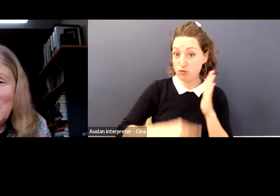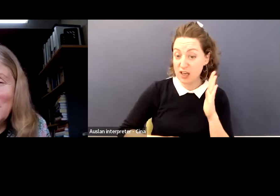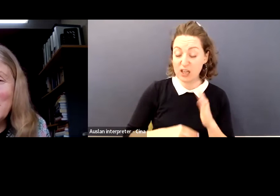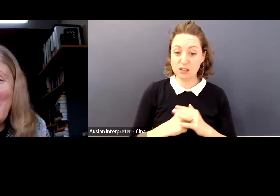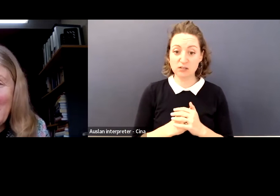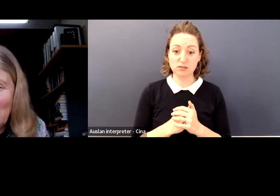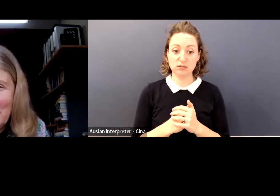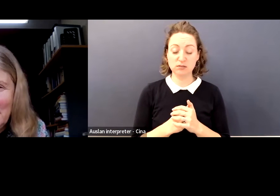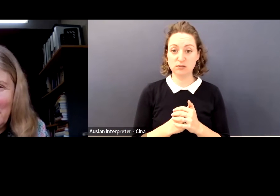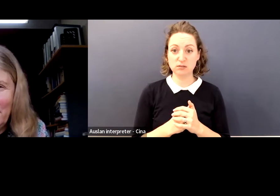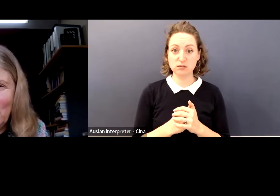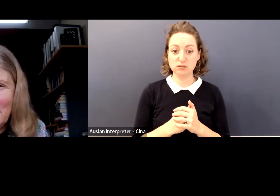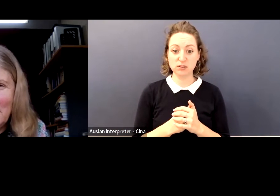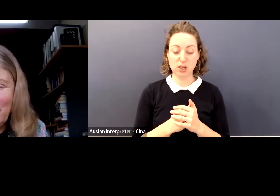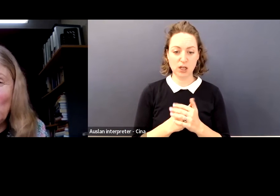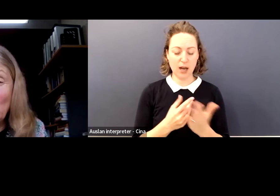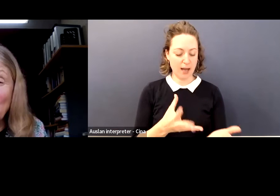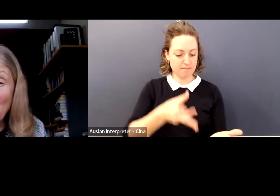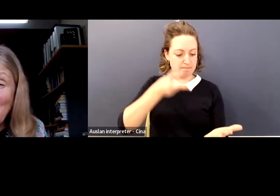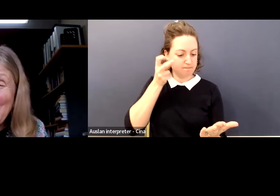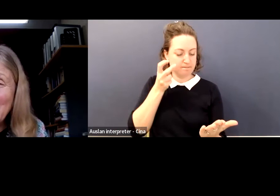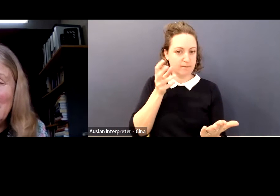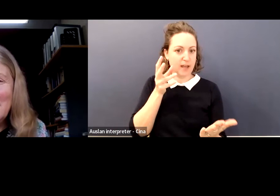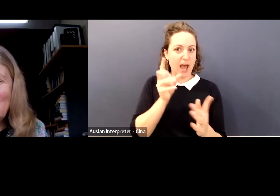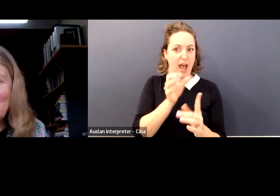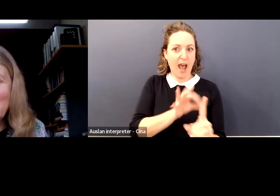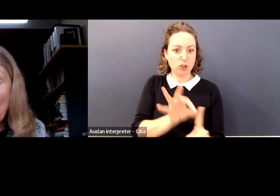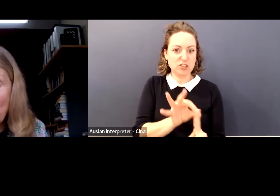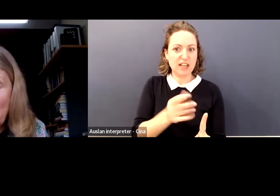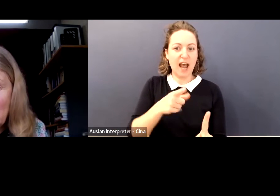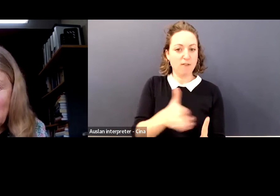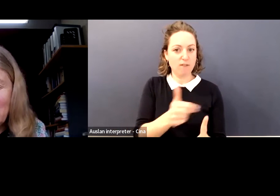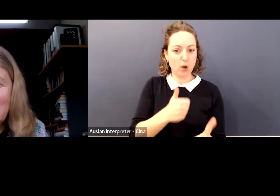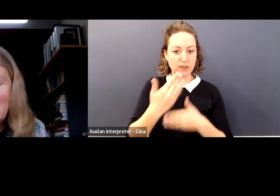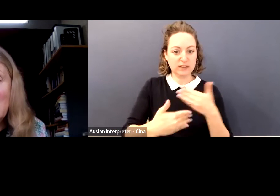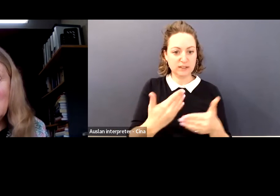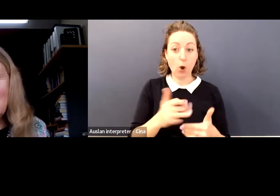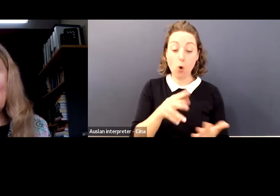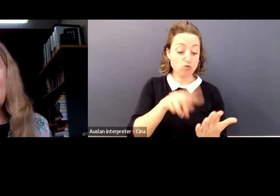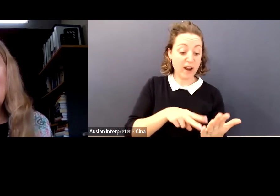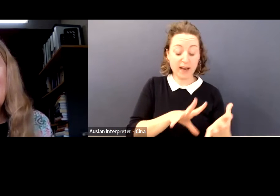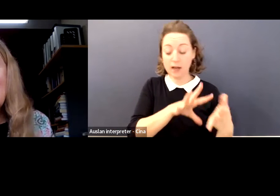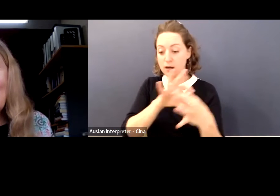in terms of accuracy and fluency, or it could be reading in terms of comprehension and so on. So